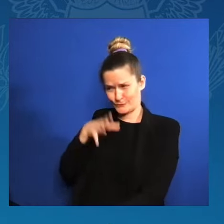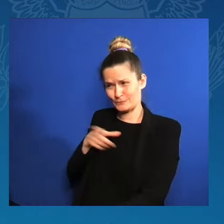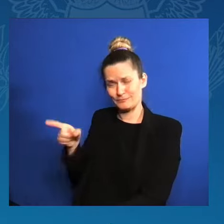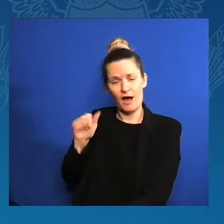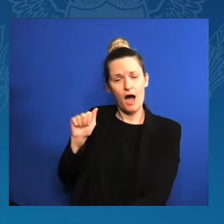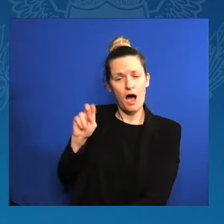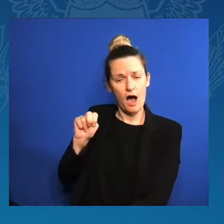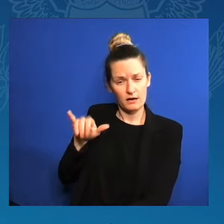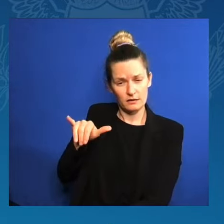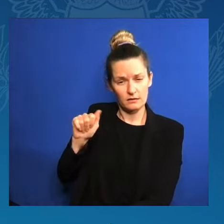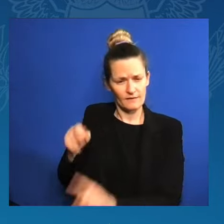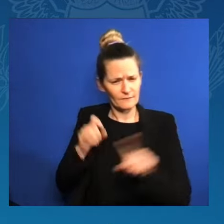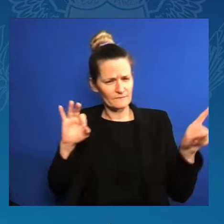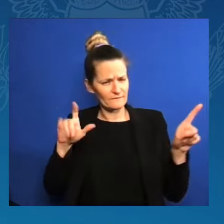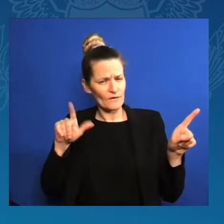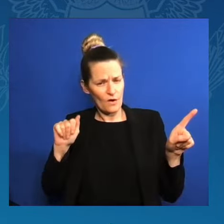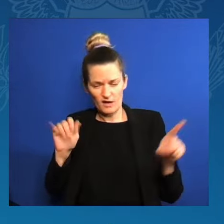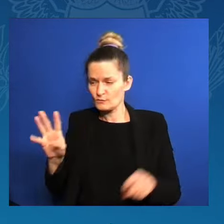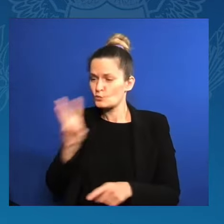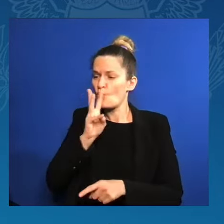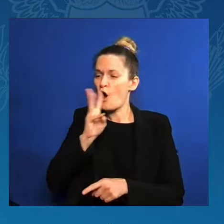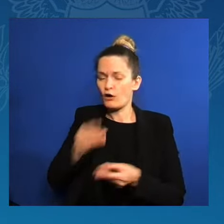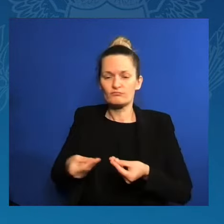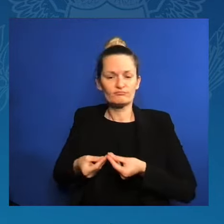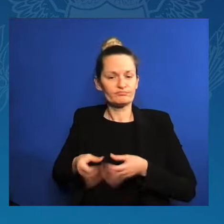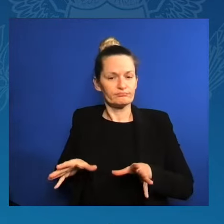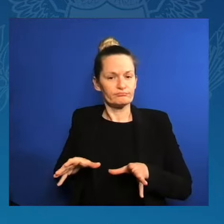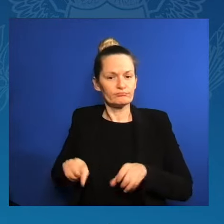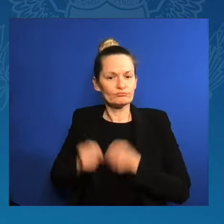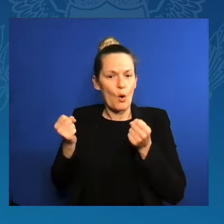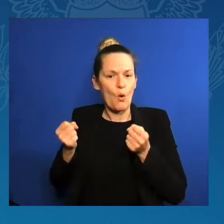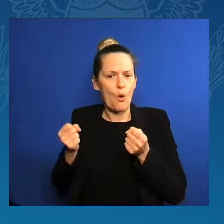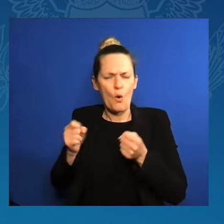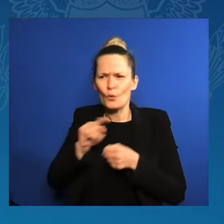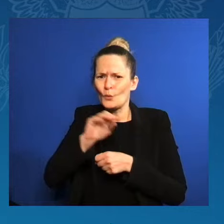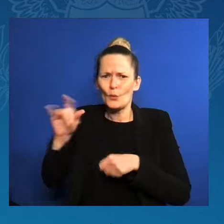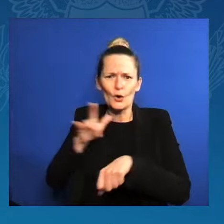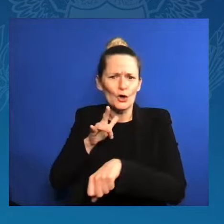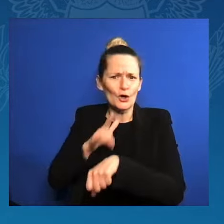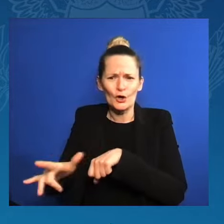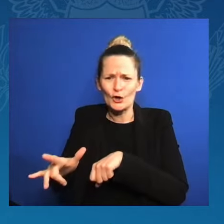Who was told, sadly for she and her husband,